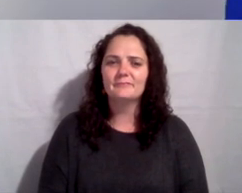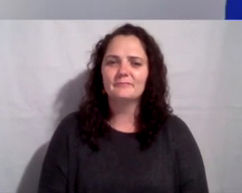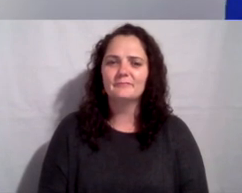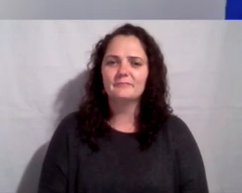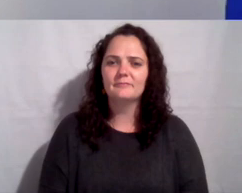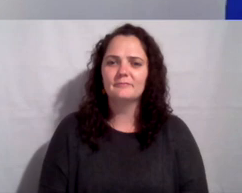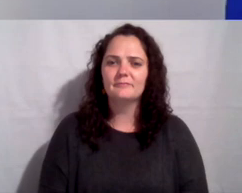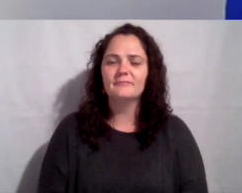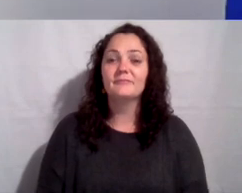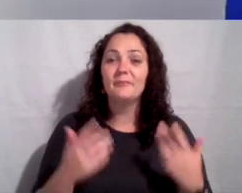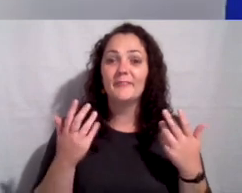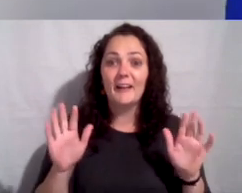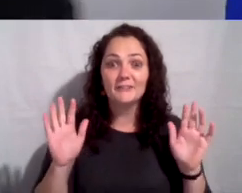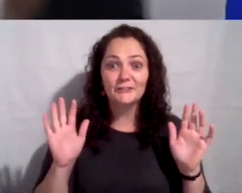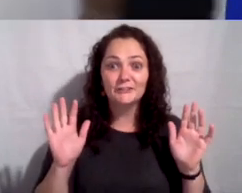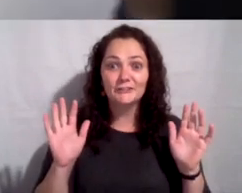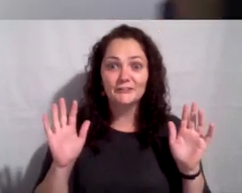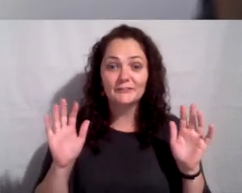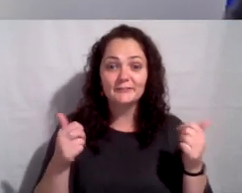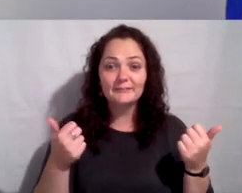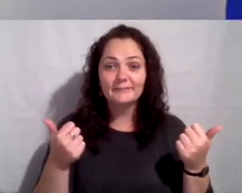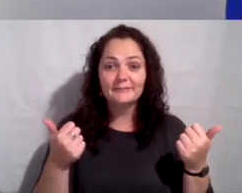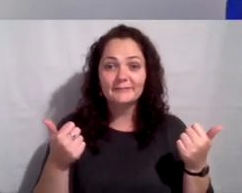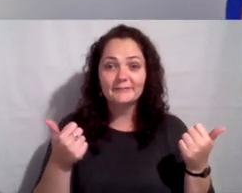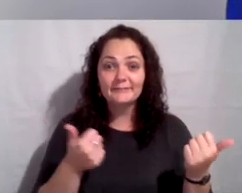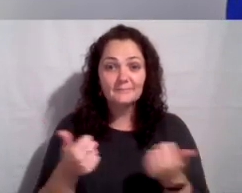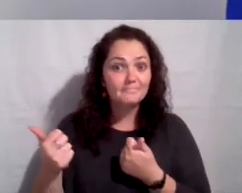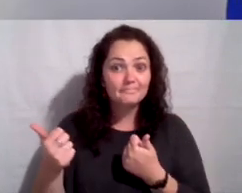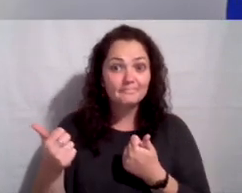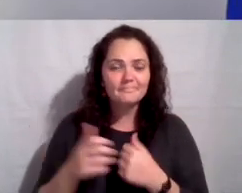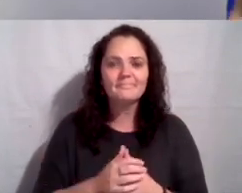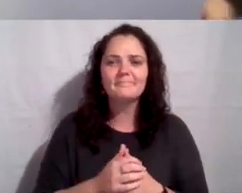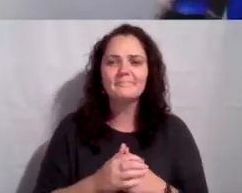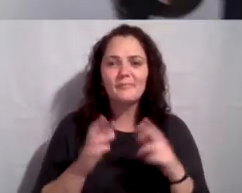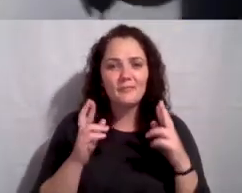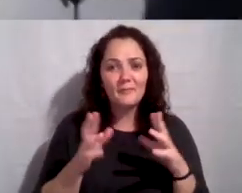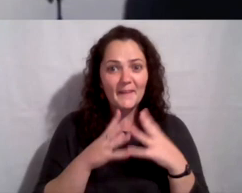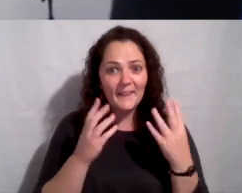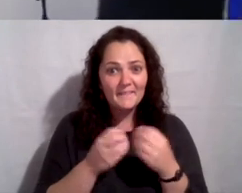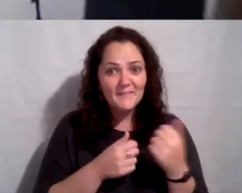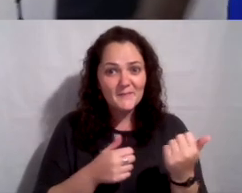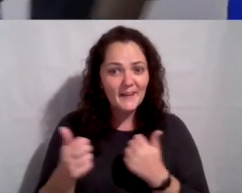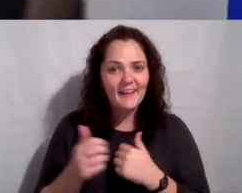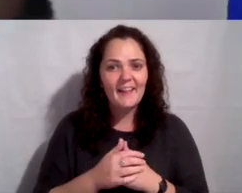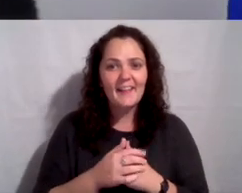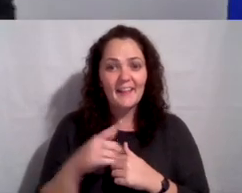Alright and we're out. Alright how did that one go for everybody? Hopefully that went well. Thank you. How